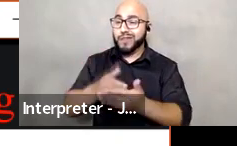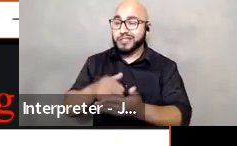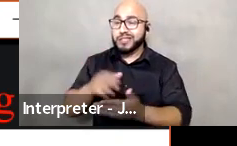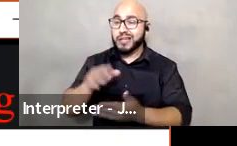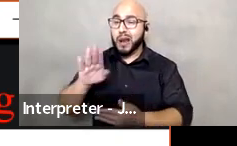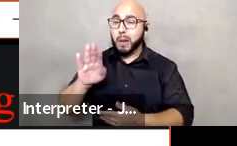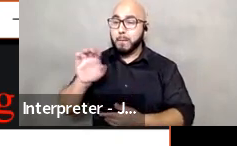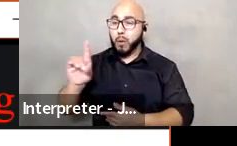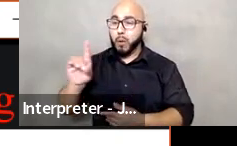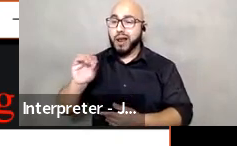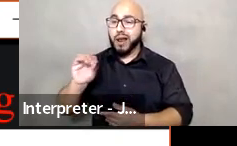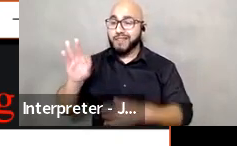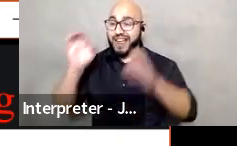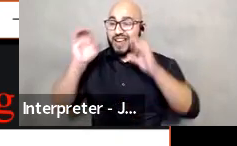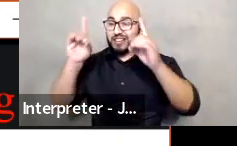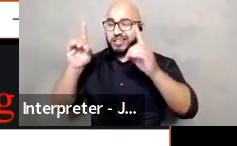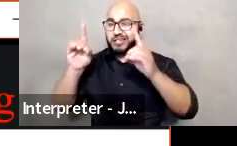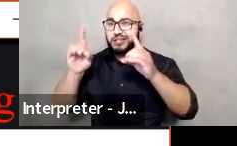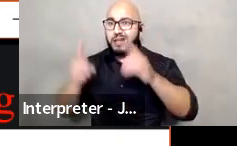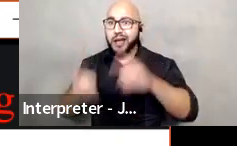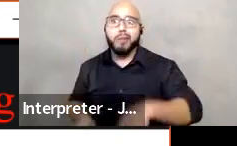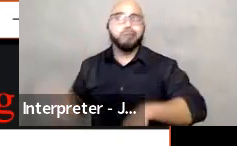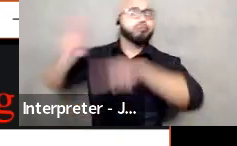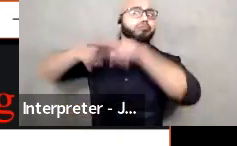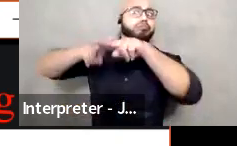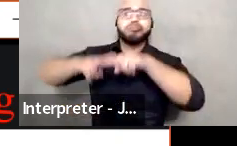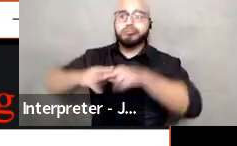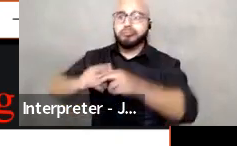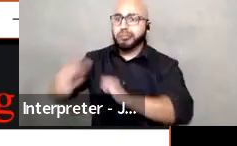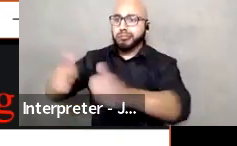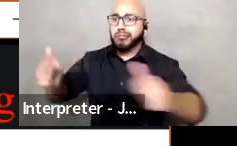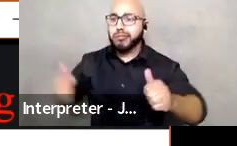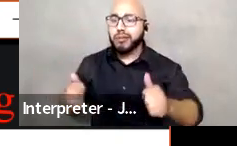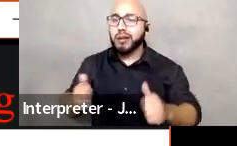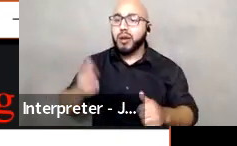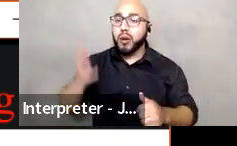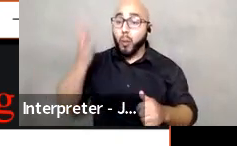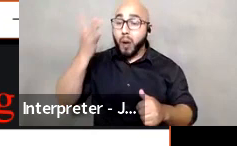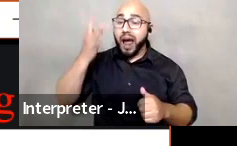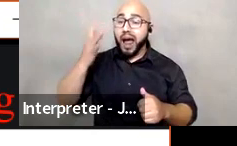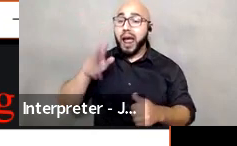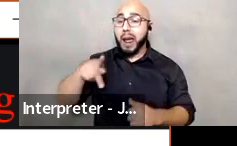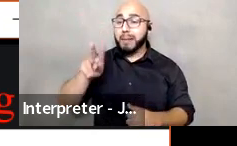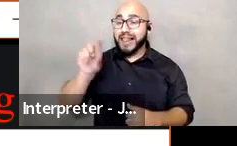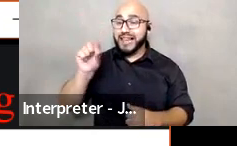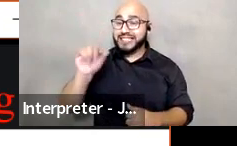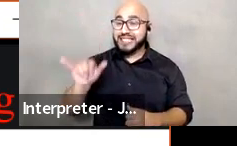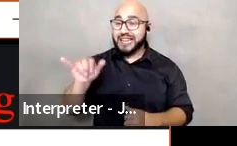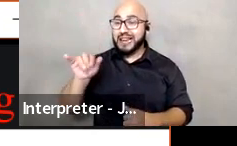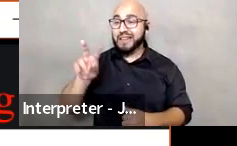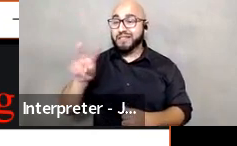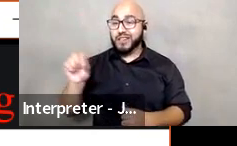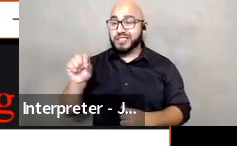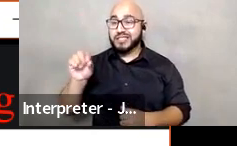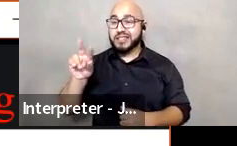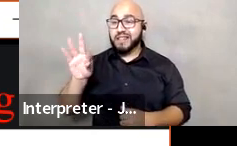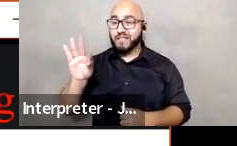Brown versus Board of. Education, they. Overturned. Plessy versus Ferguson. And began to say, we're. Going to enforce. The. 14th Amendment.